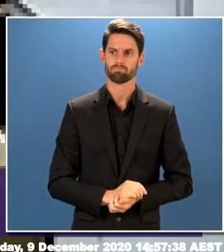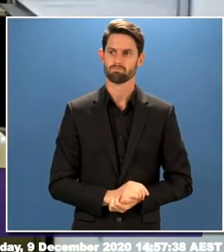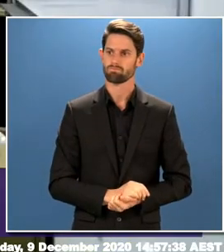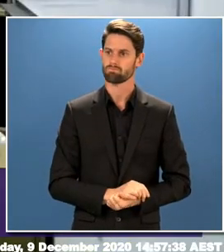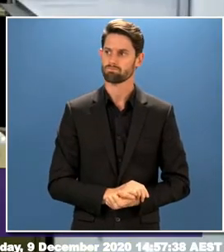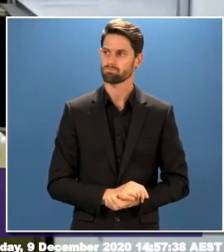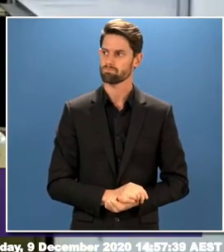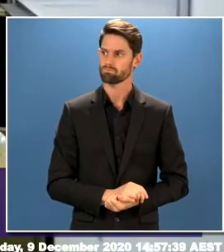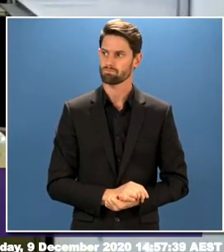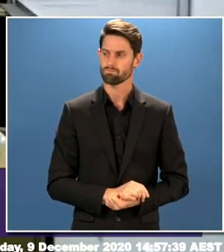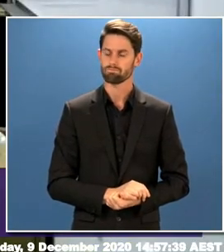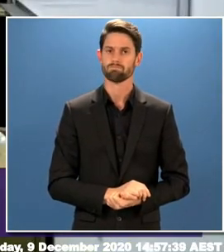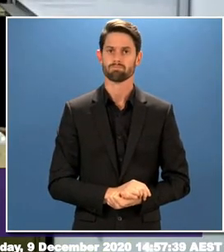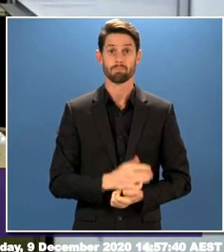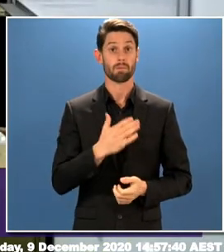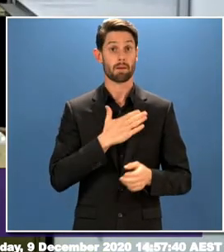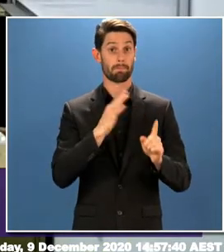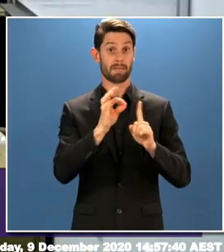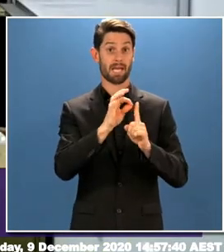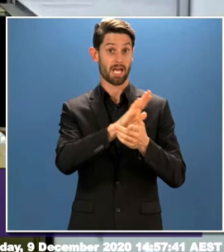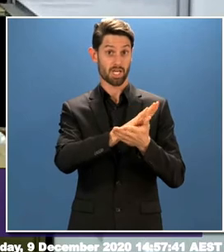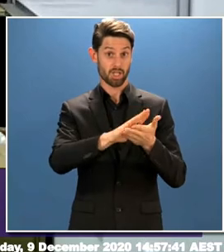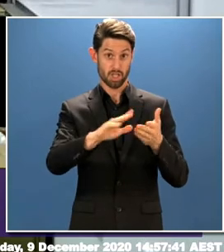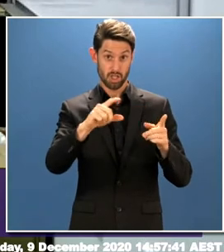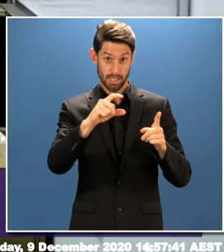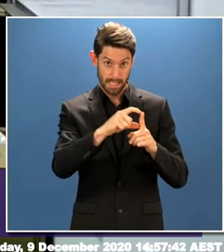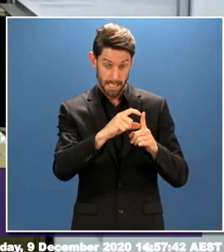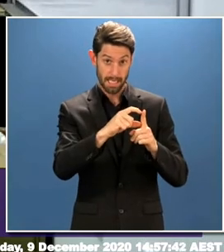So following my doctorate has continued in a similar area in terms